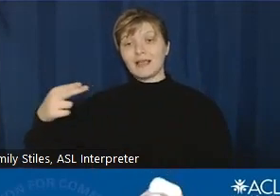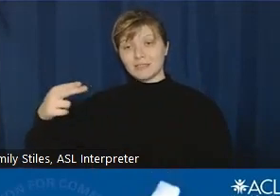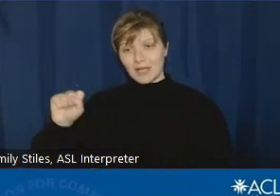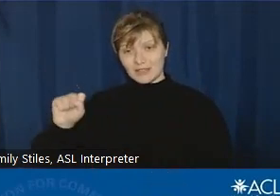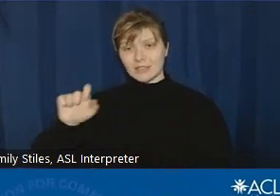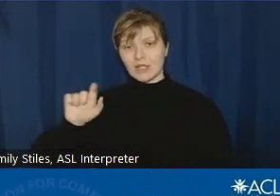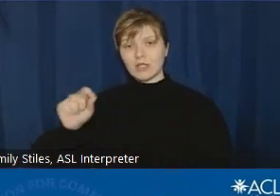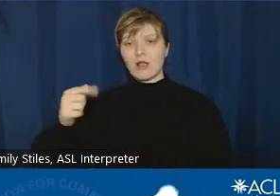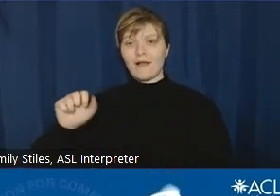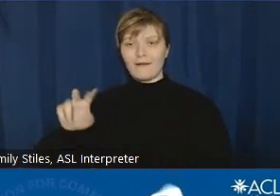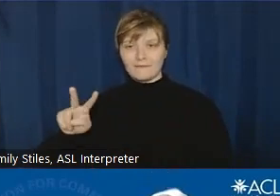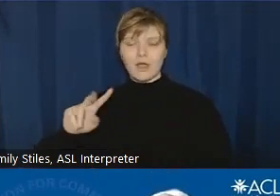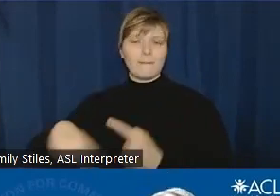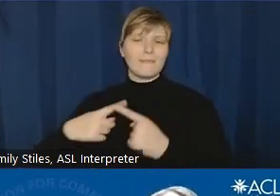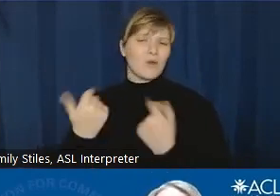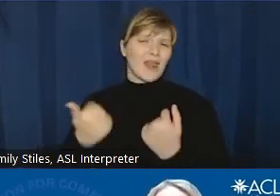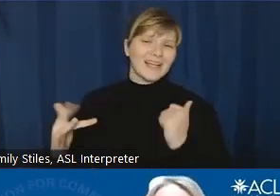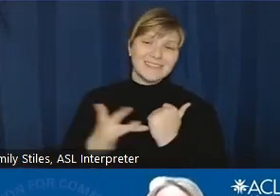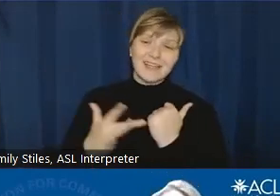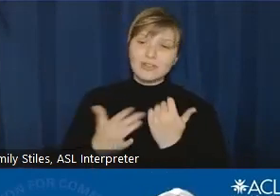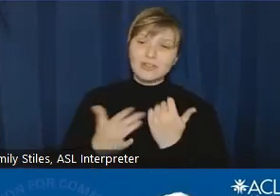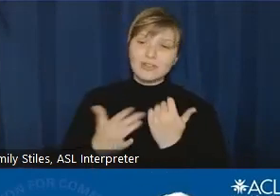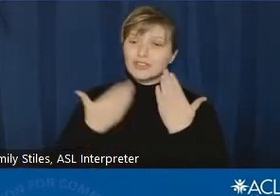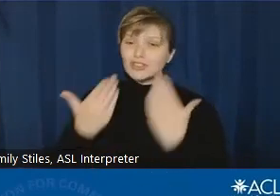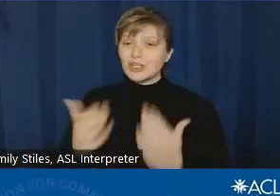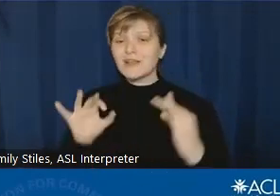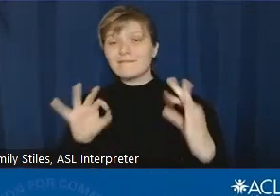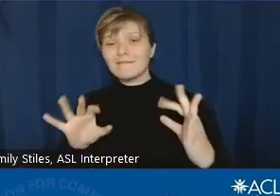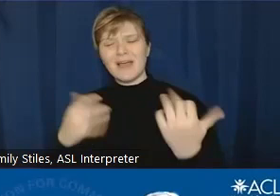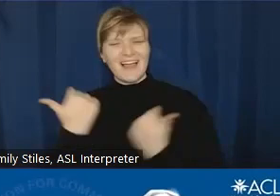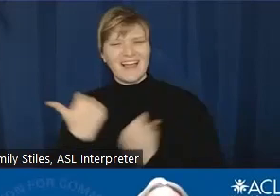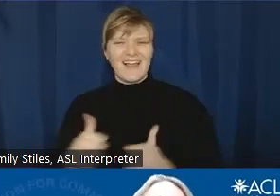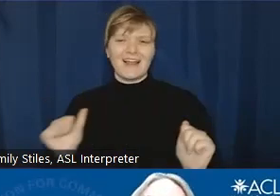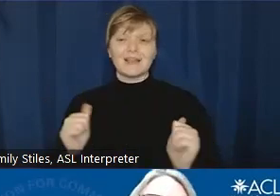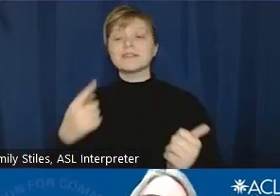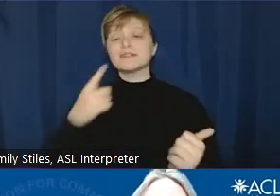website suggestions and tell us about your own cross-sector partnerships. We’re always looking